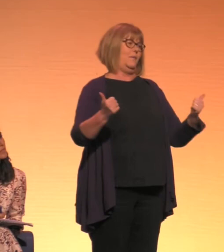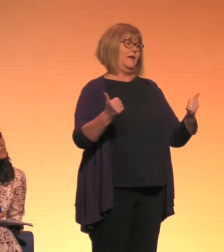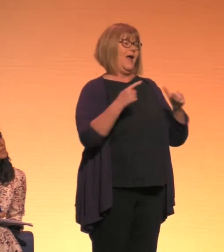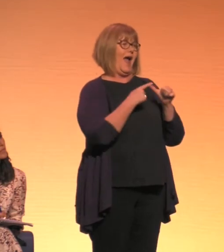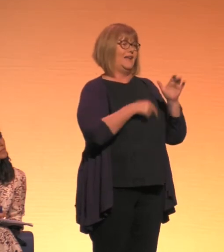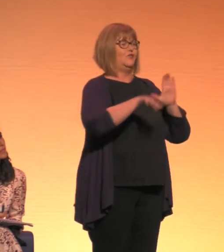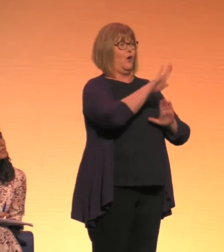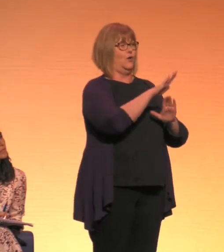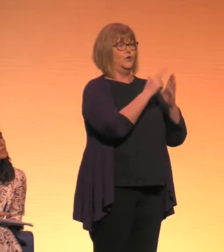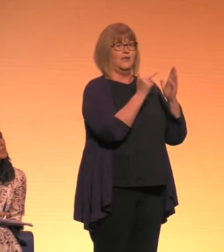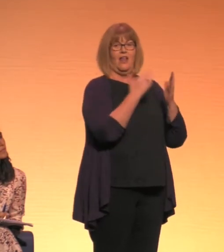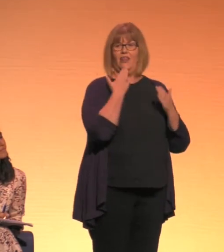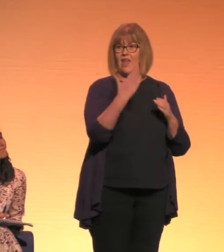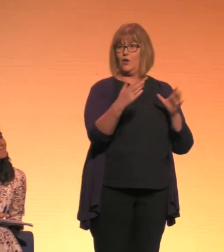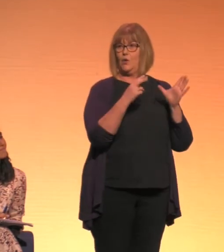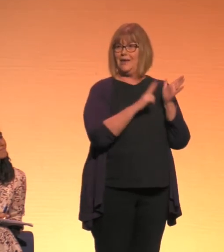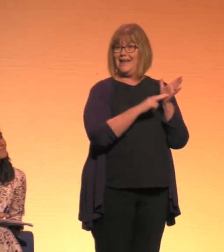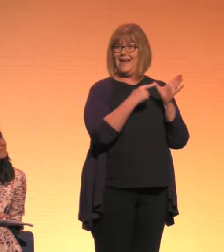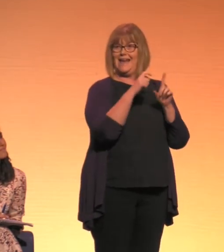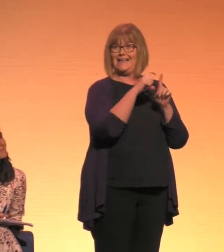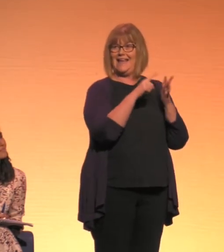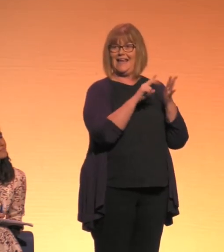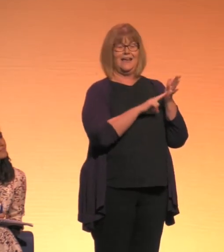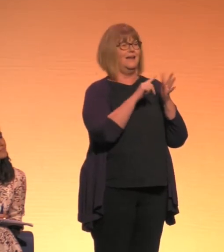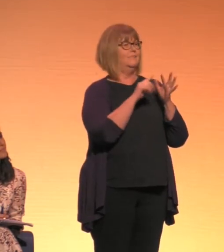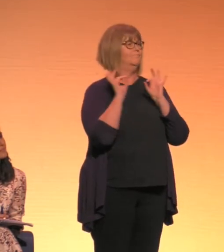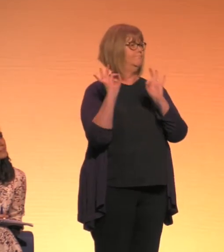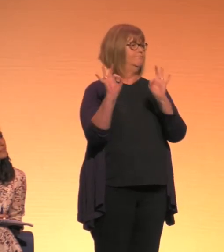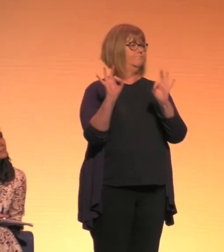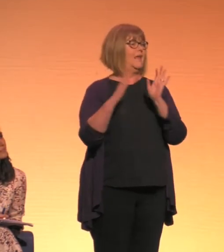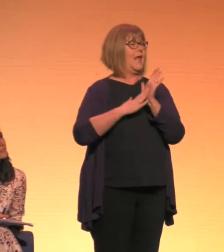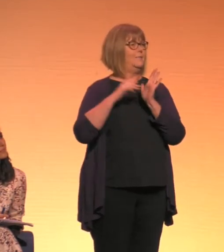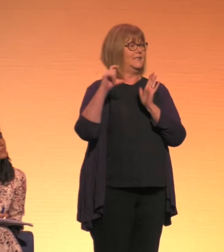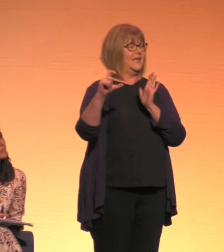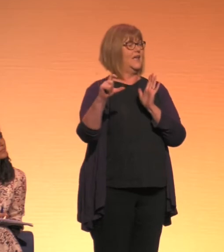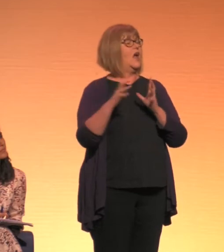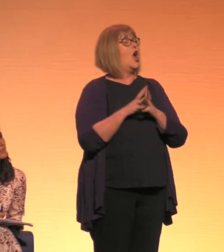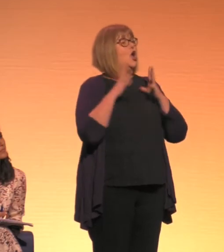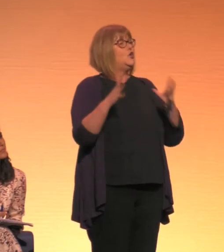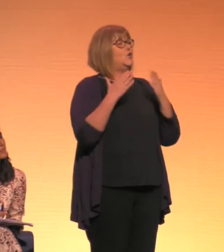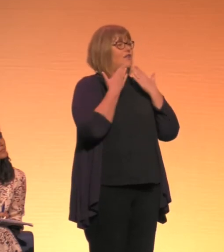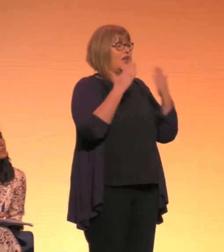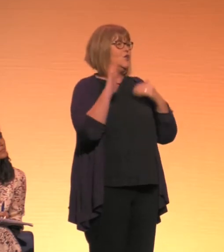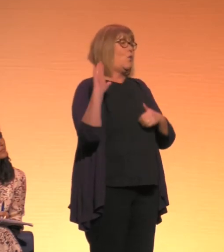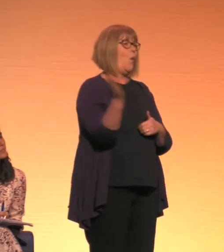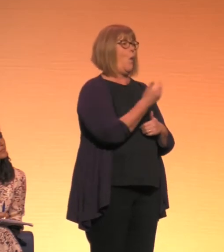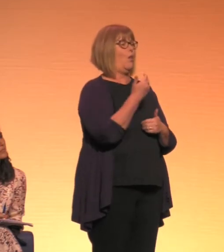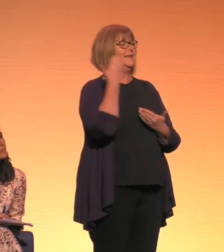Thank you, Nadine, for being an outstanding MC for us. A huge thank you to all our speakers and presenters.